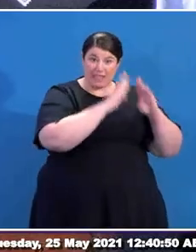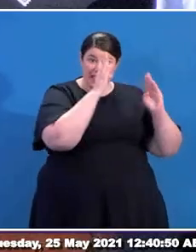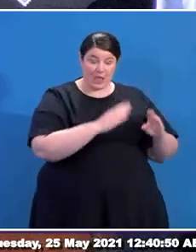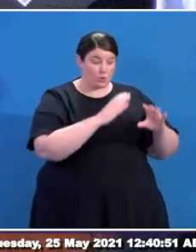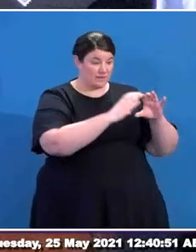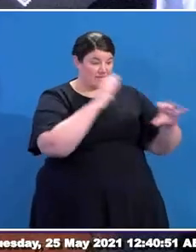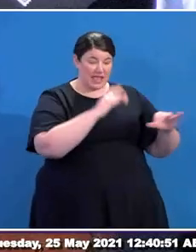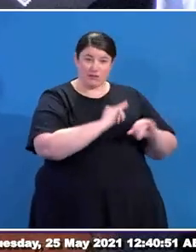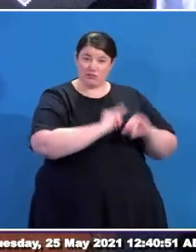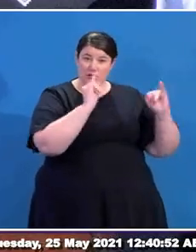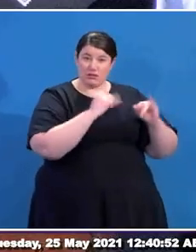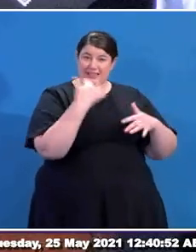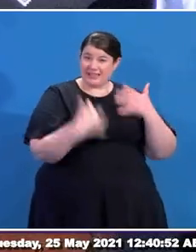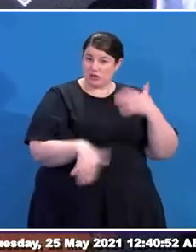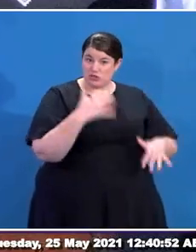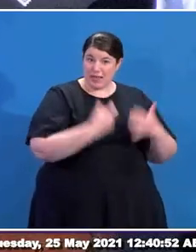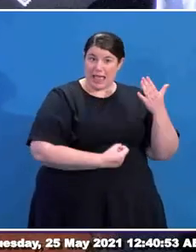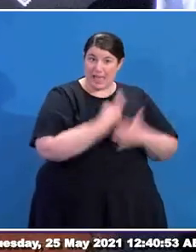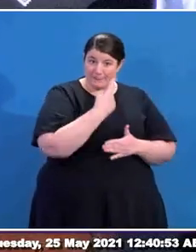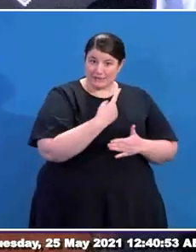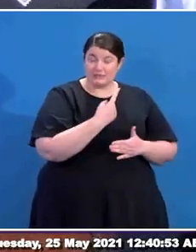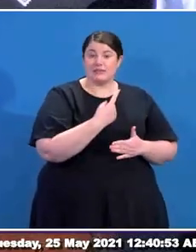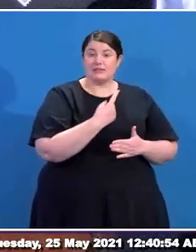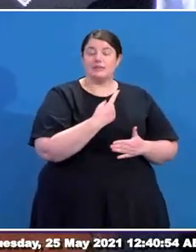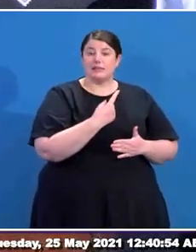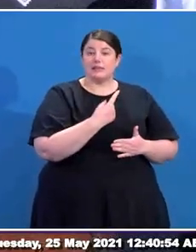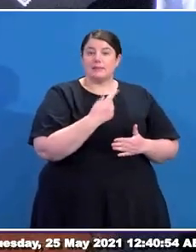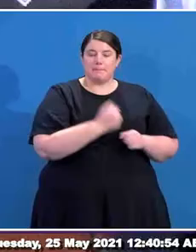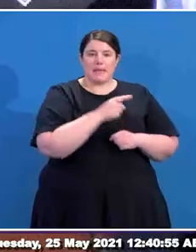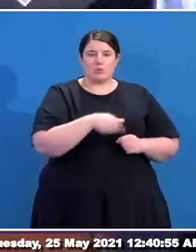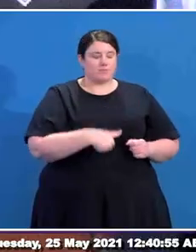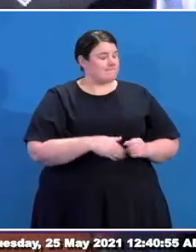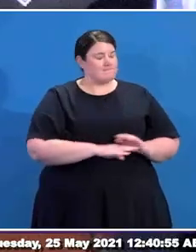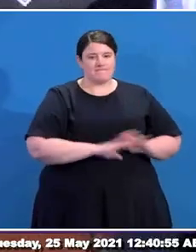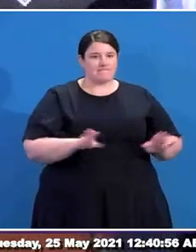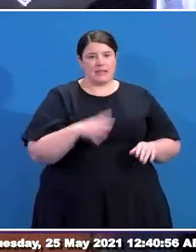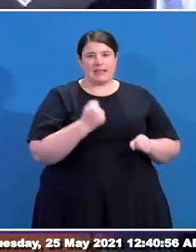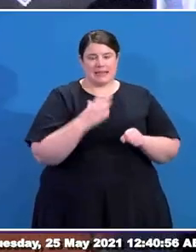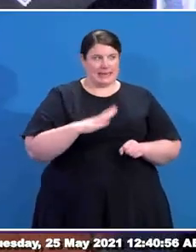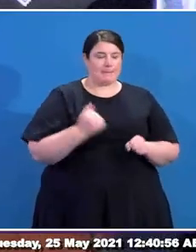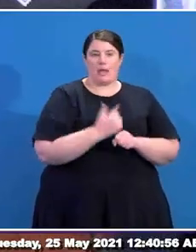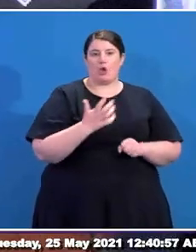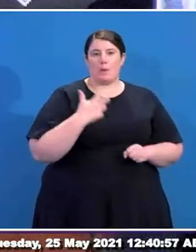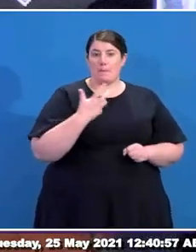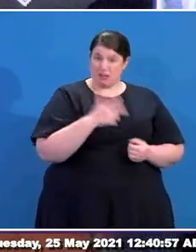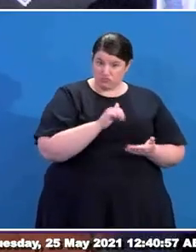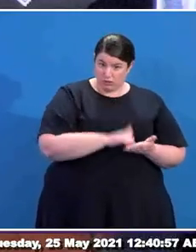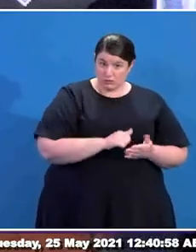was a reason why you decided this time to make a complaint; is that right? So, yes.